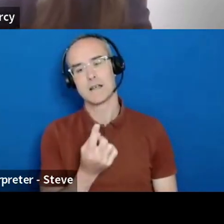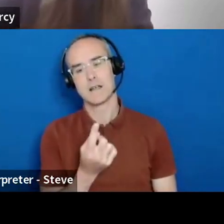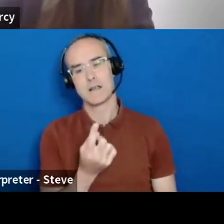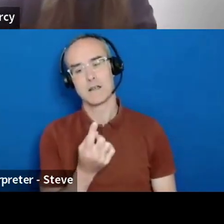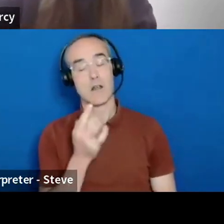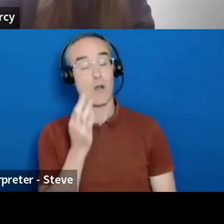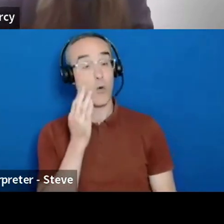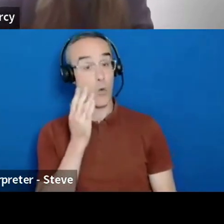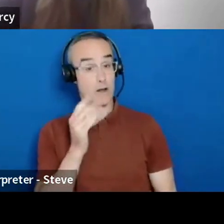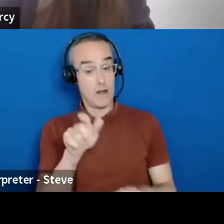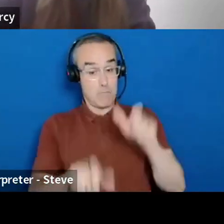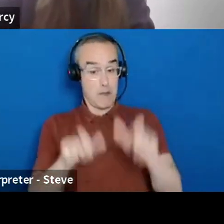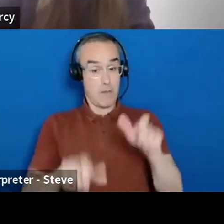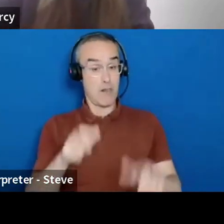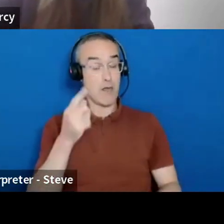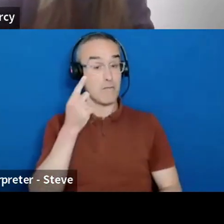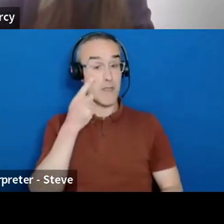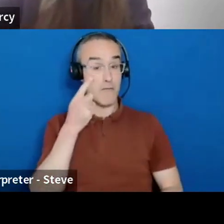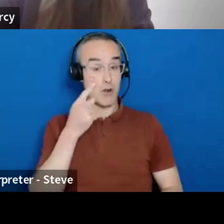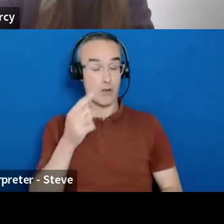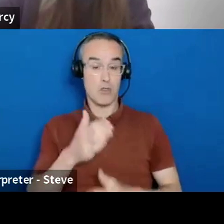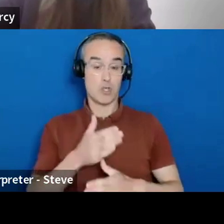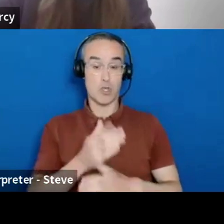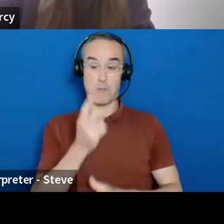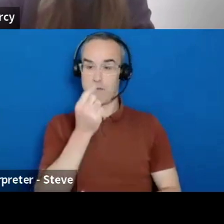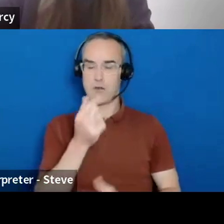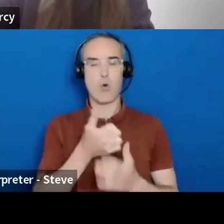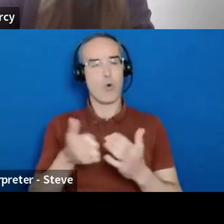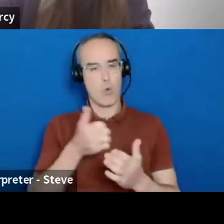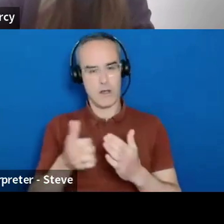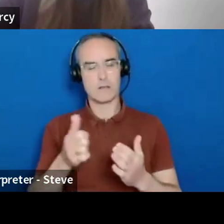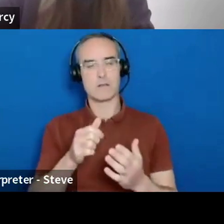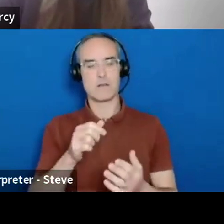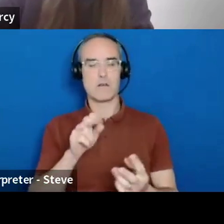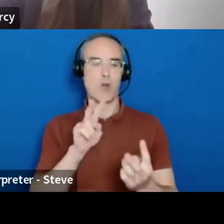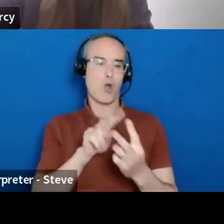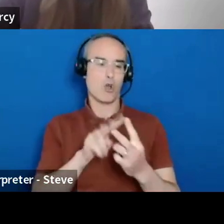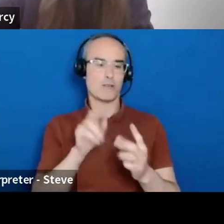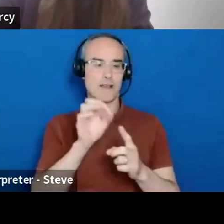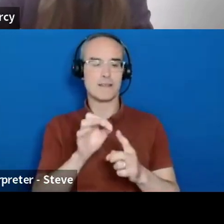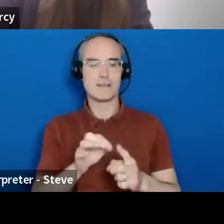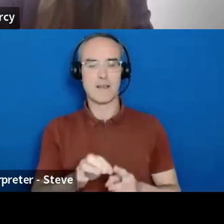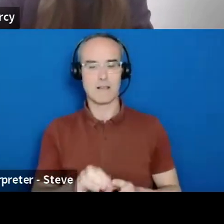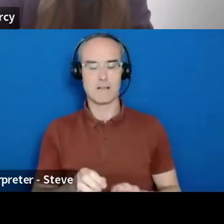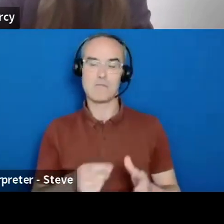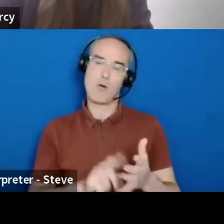at the vacancies, there's always contact details, and Alex alluded to the fact that he'd had a conversation with somebody. At the end of them contact